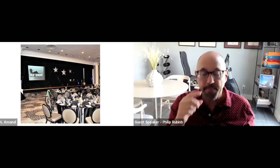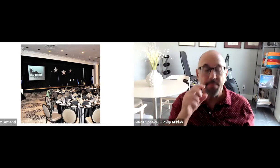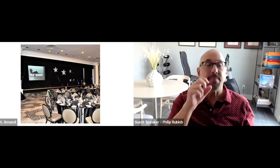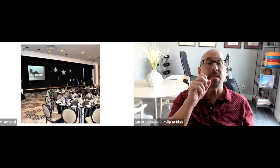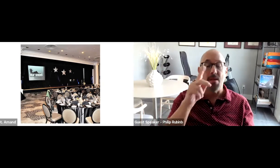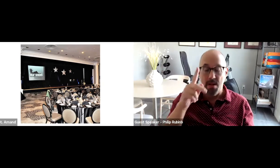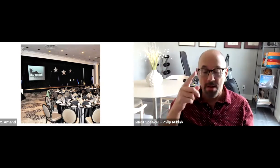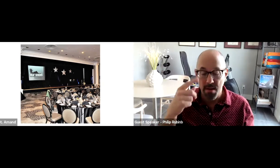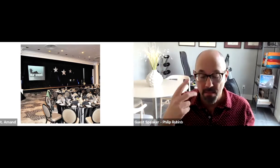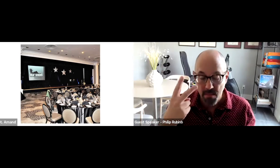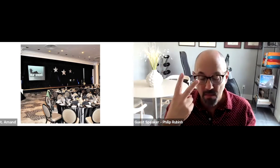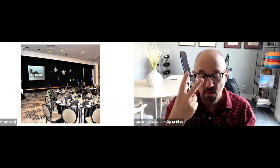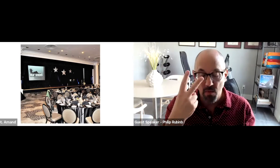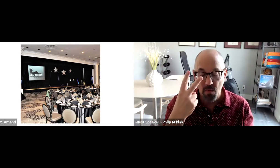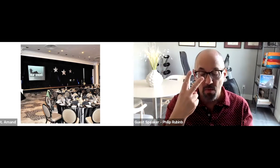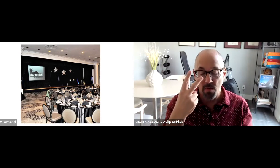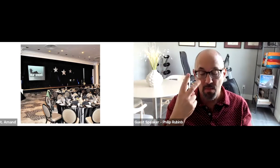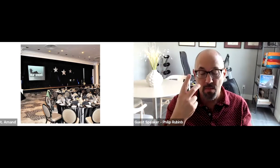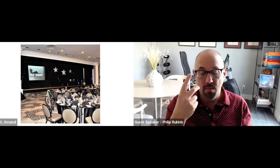Let's see. What else?